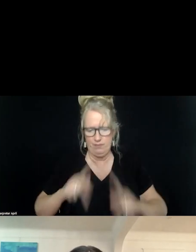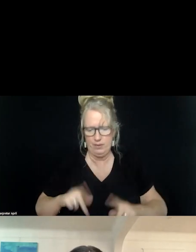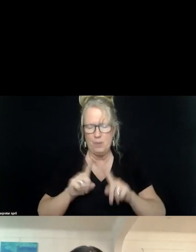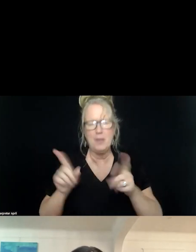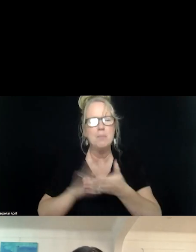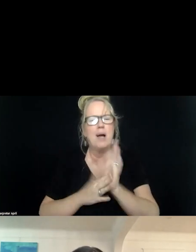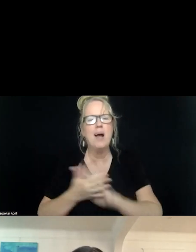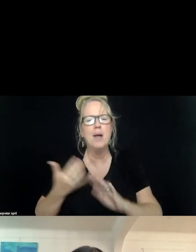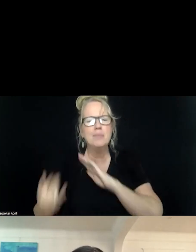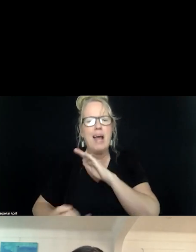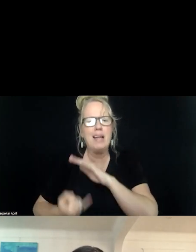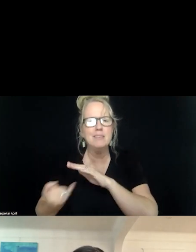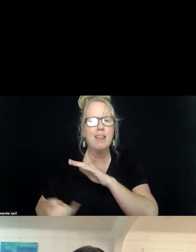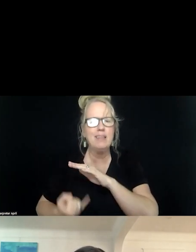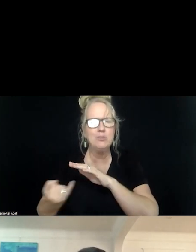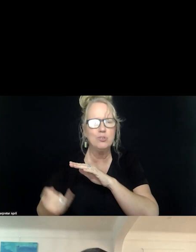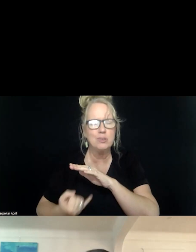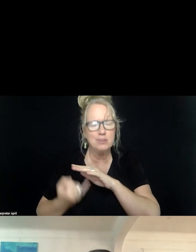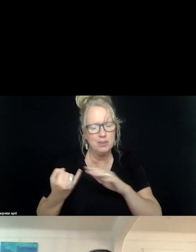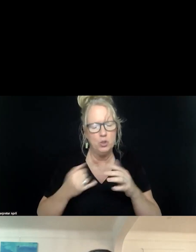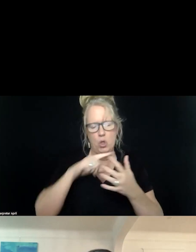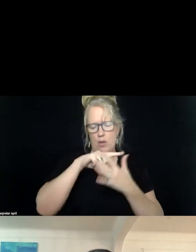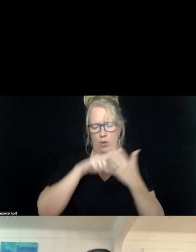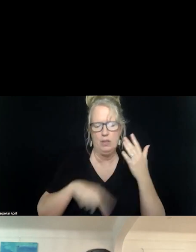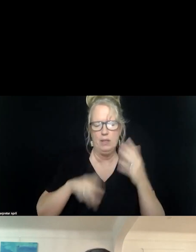THOSE ARE THE THINGS THAT WE TALKED ABOUT THAT I WOULD LIKE TO